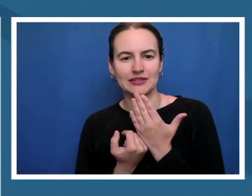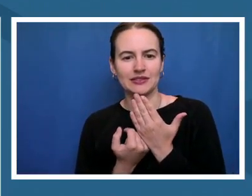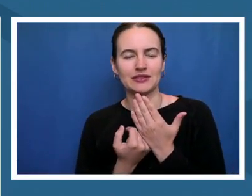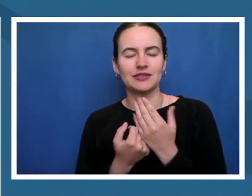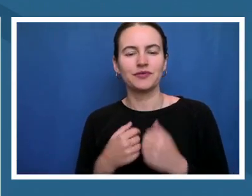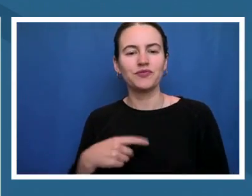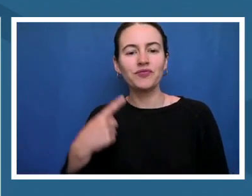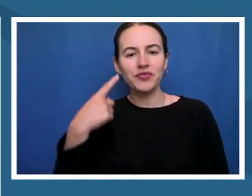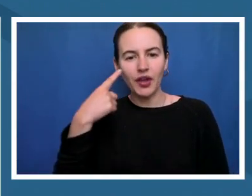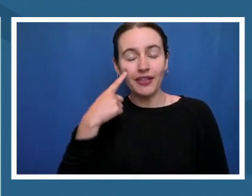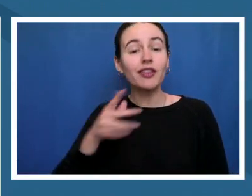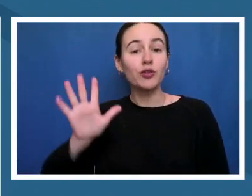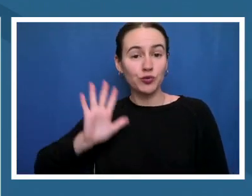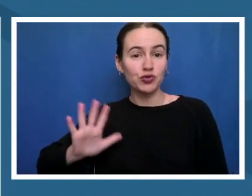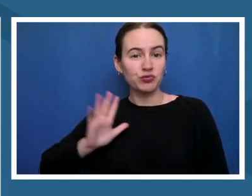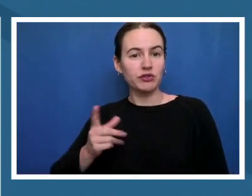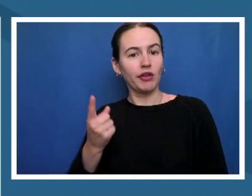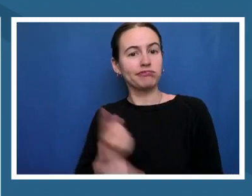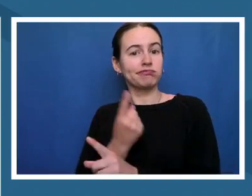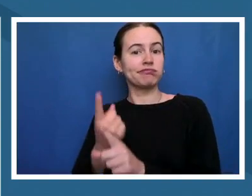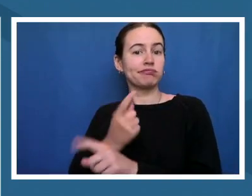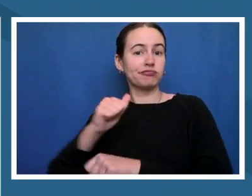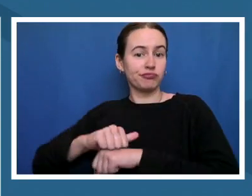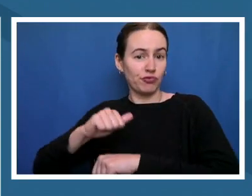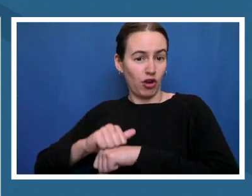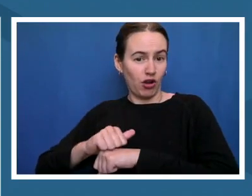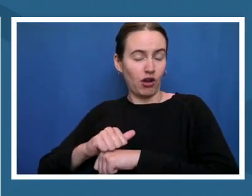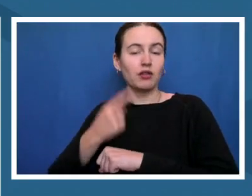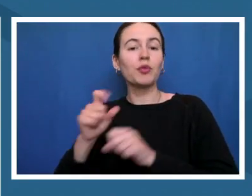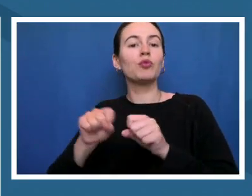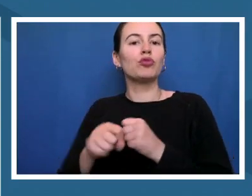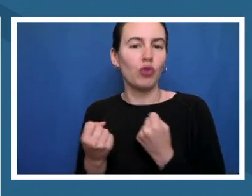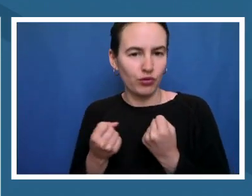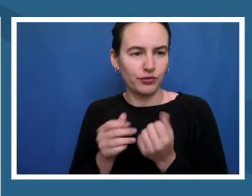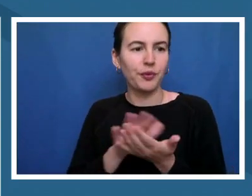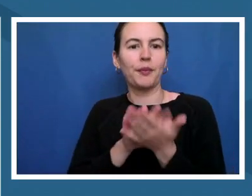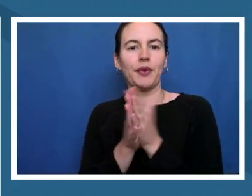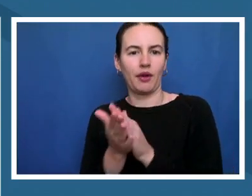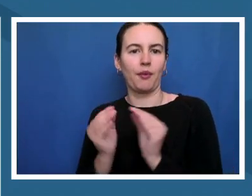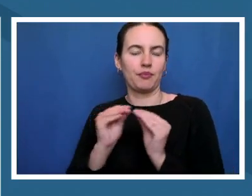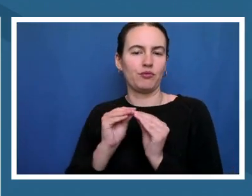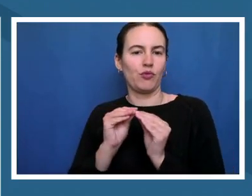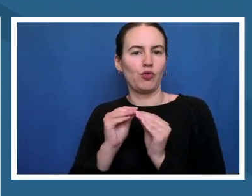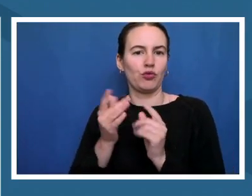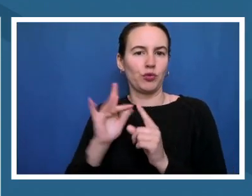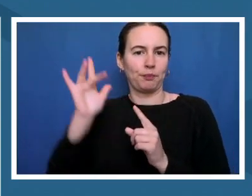regular rock and someone broke it to be sharper okay